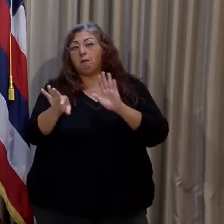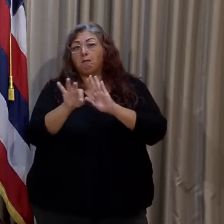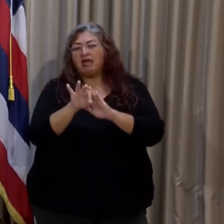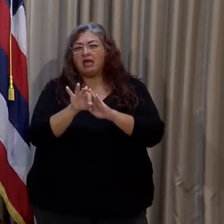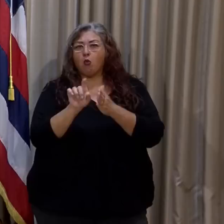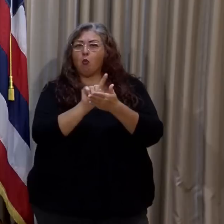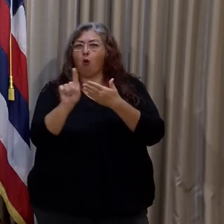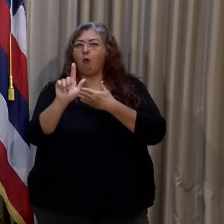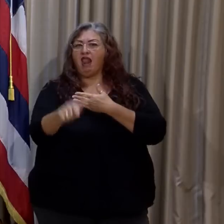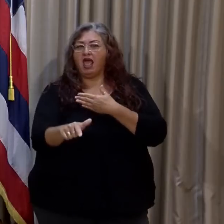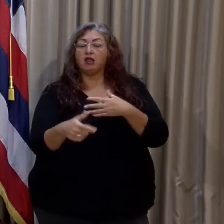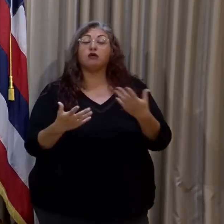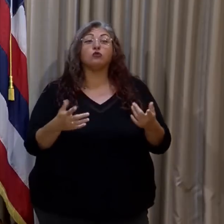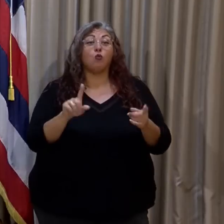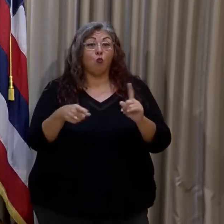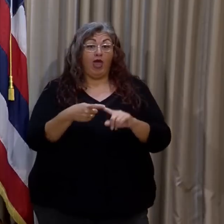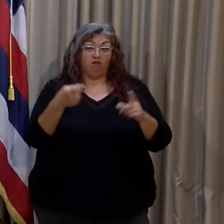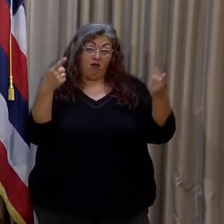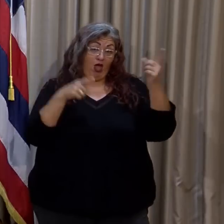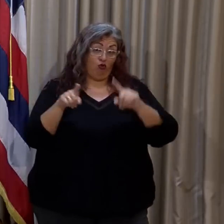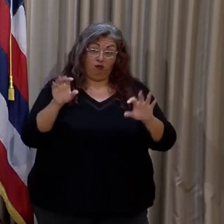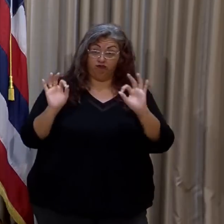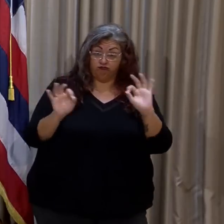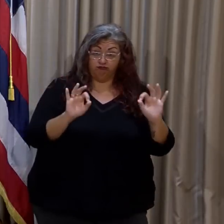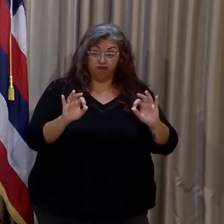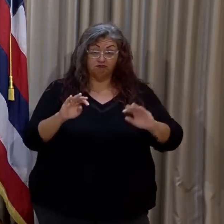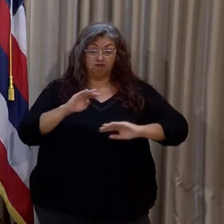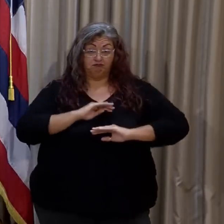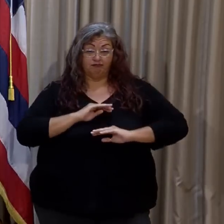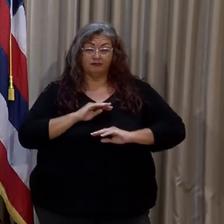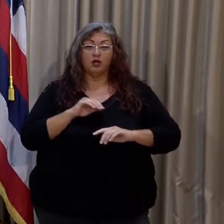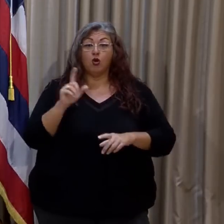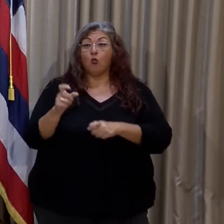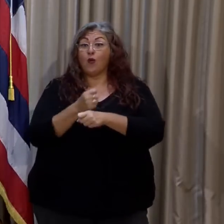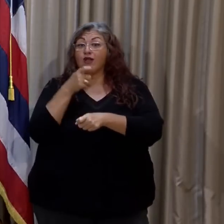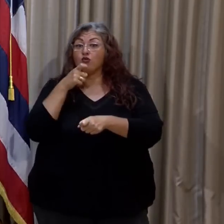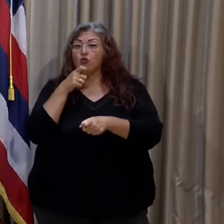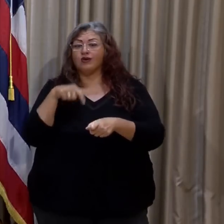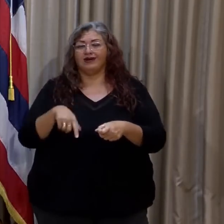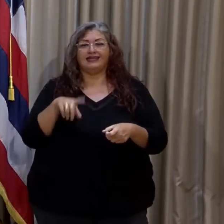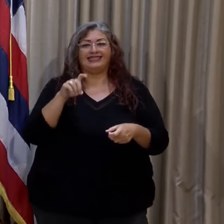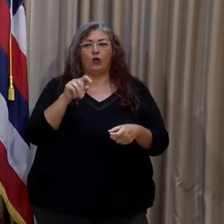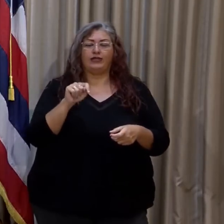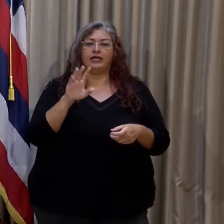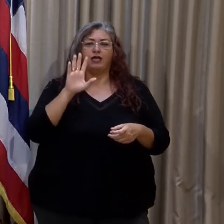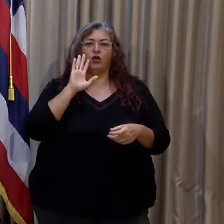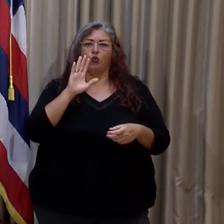BY JUNE 26. WE ANTICIPATE MAKING A SELECTION WITHIN A WEEK.